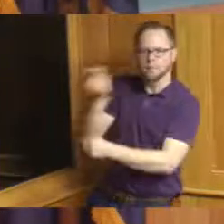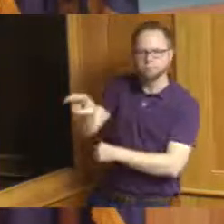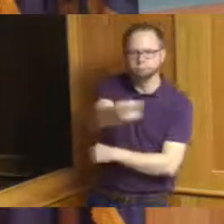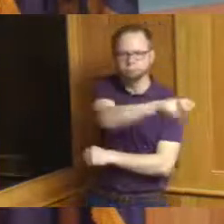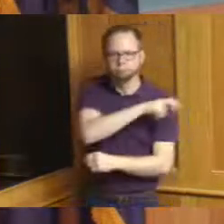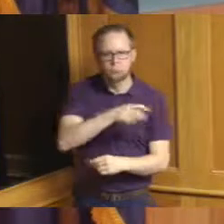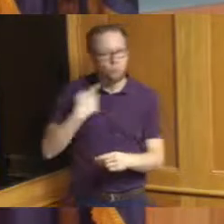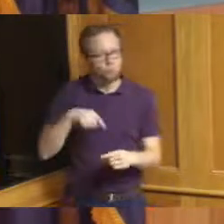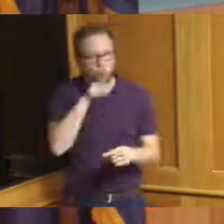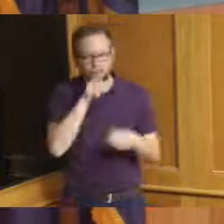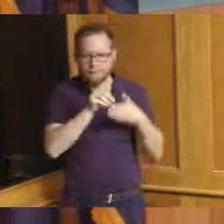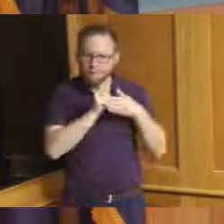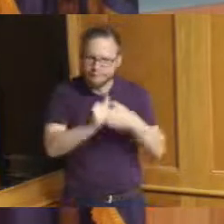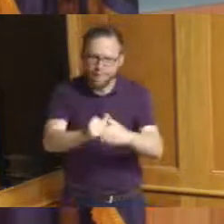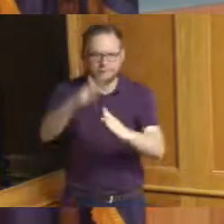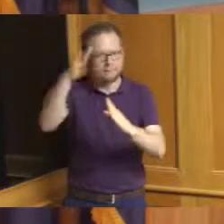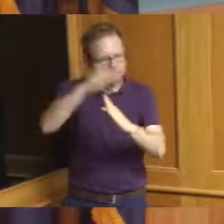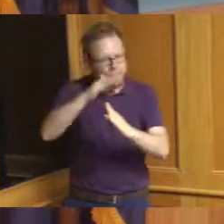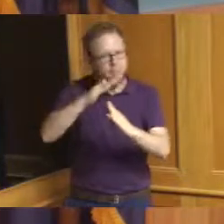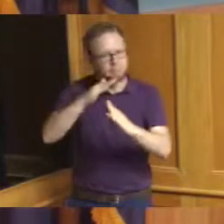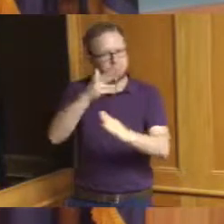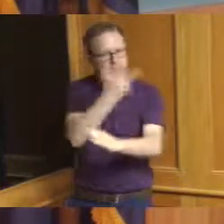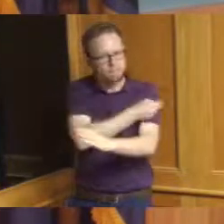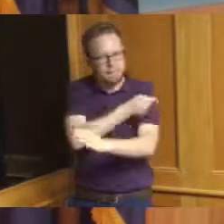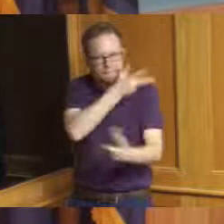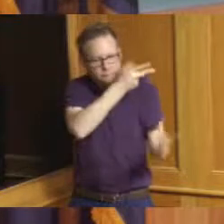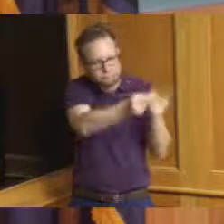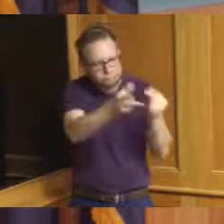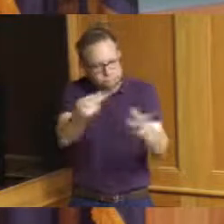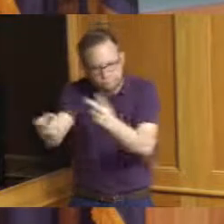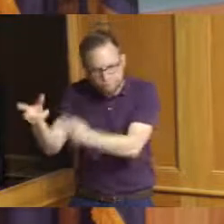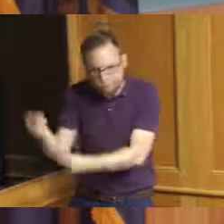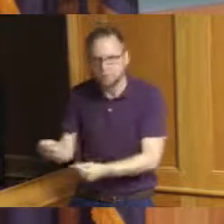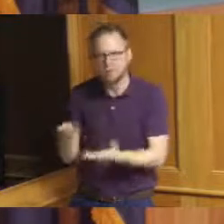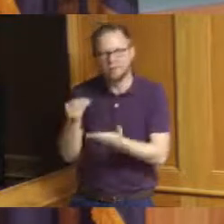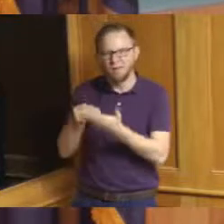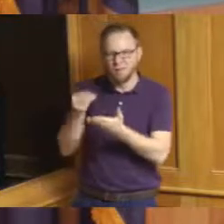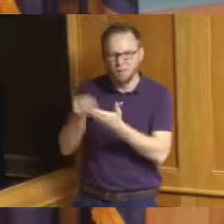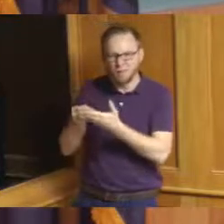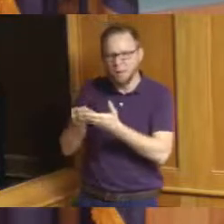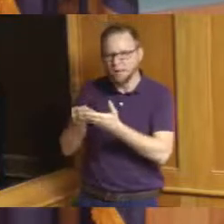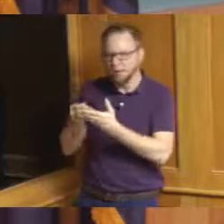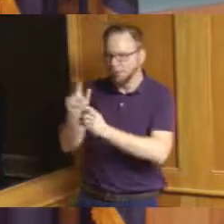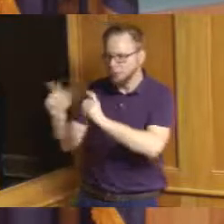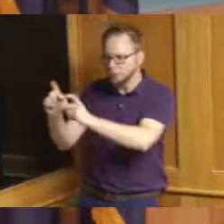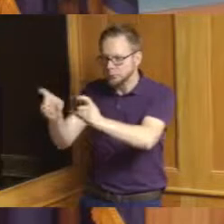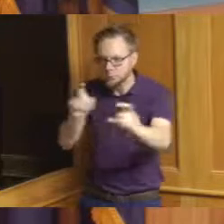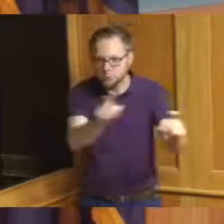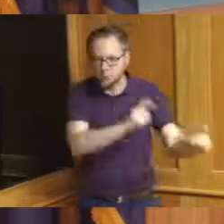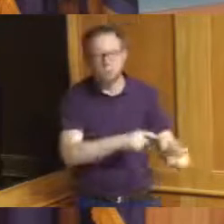the money out you are reading a lot about other counties having to possibly turn money back in